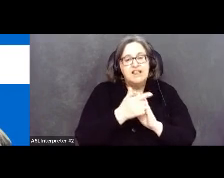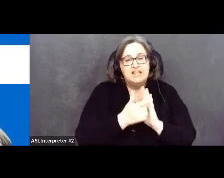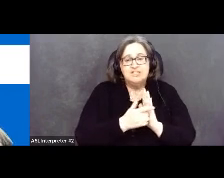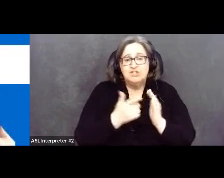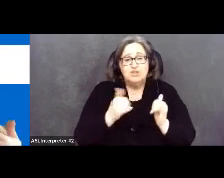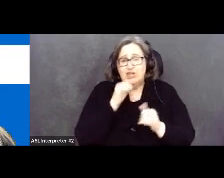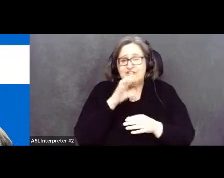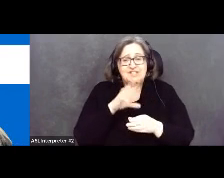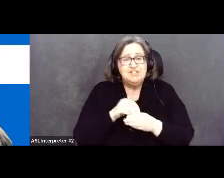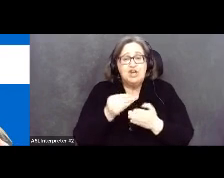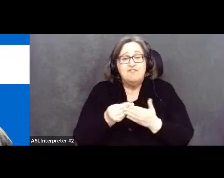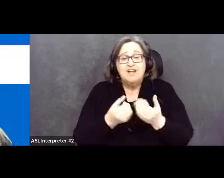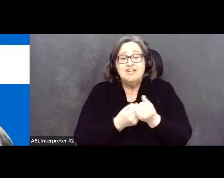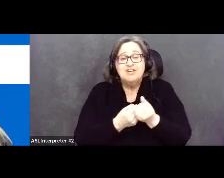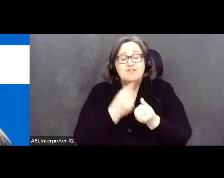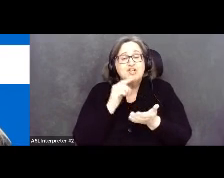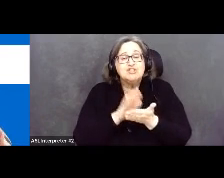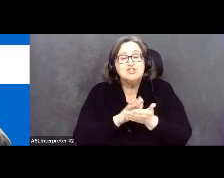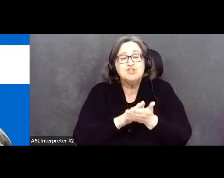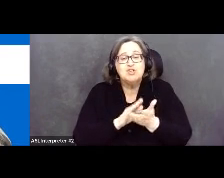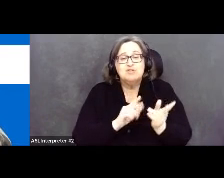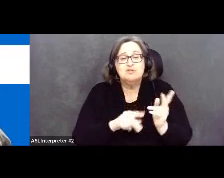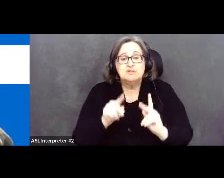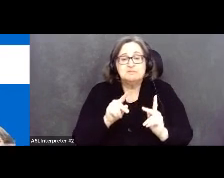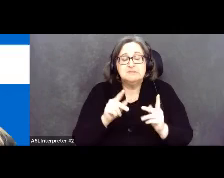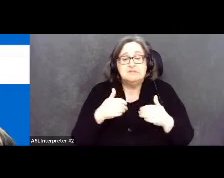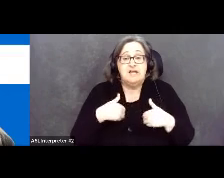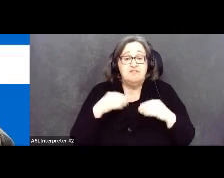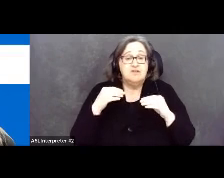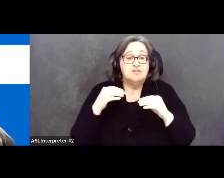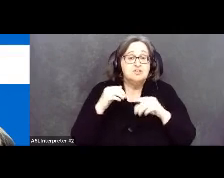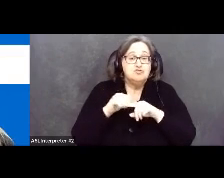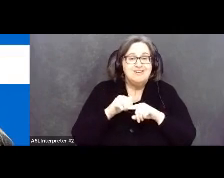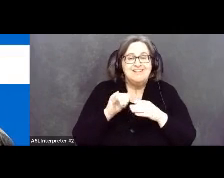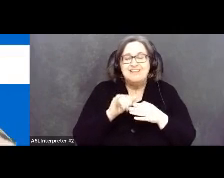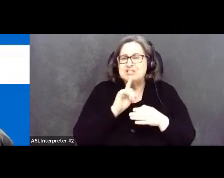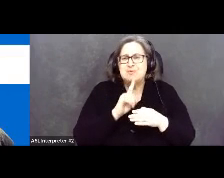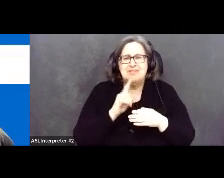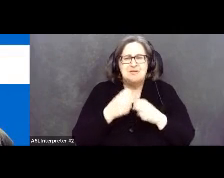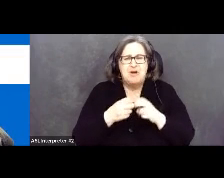include funding for school personnel training. So that's where the disconnect is. Legislation